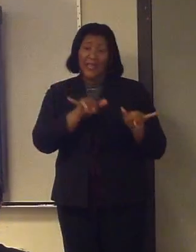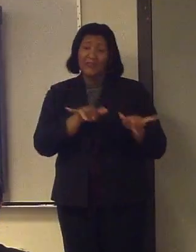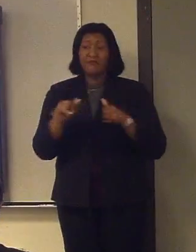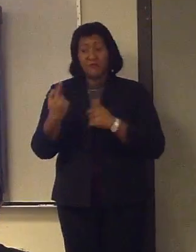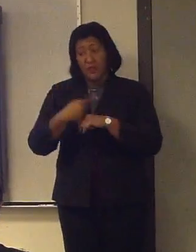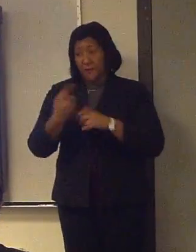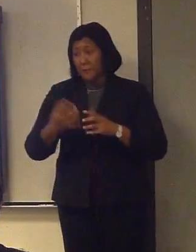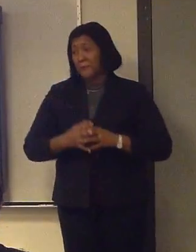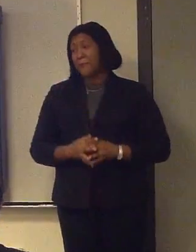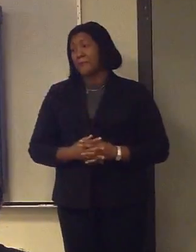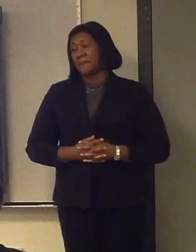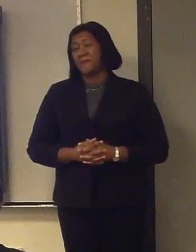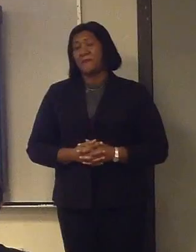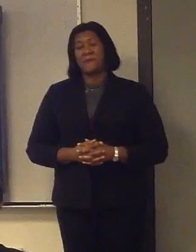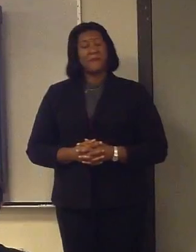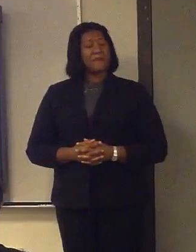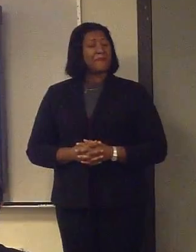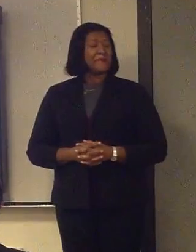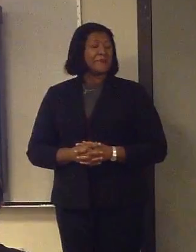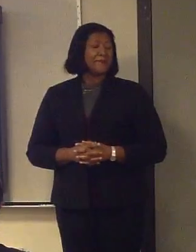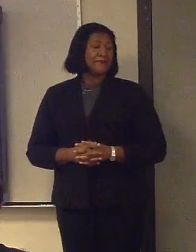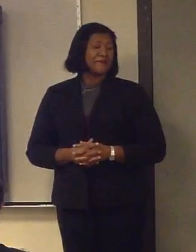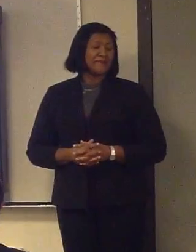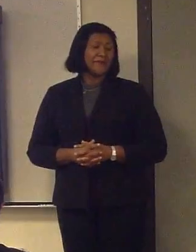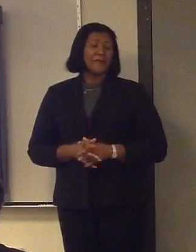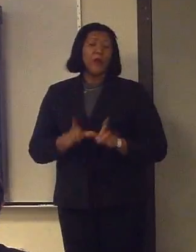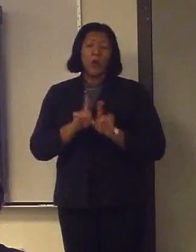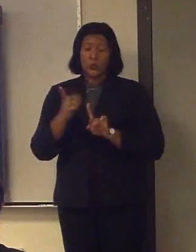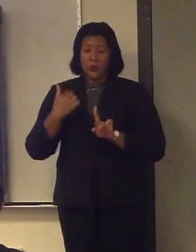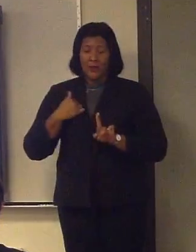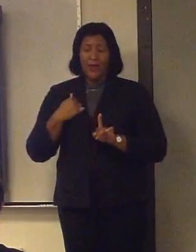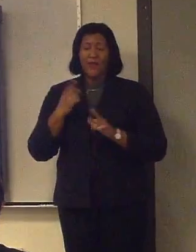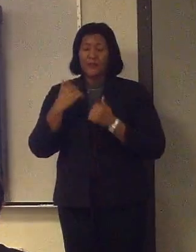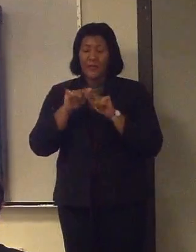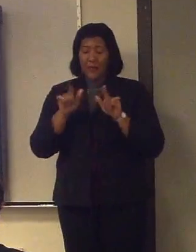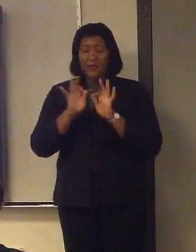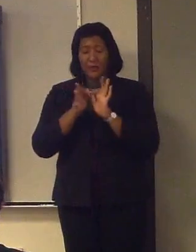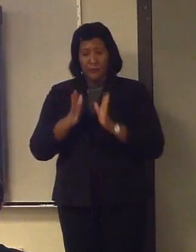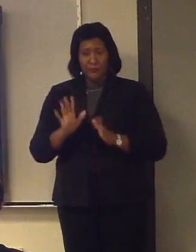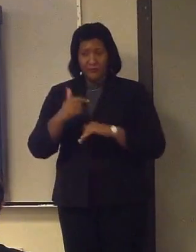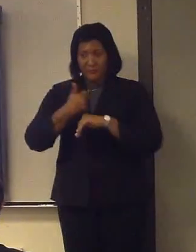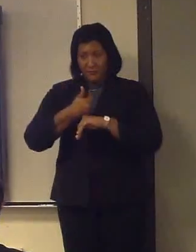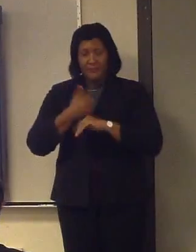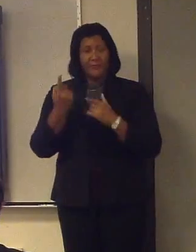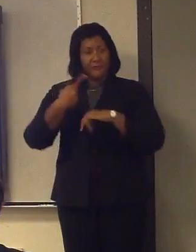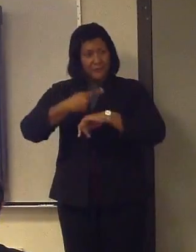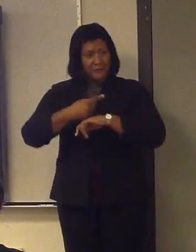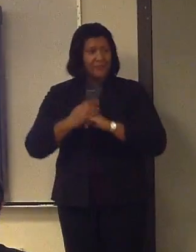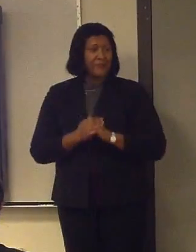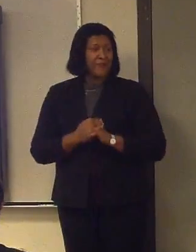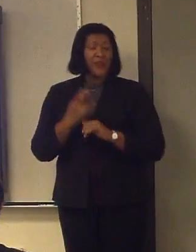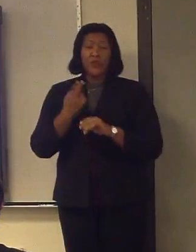We have sign language interpreters today used by people who are in the signing Deaf, capital